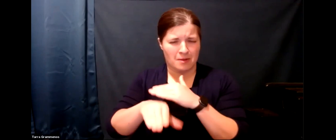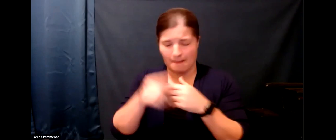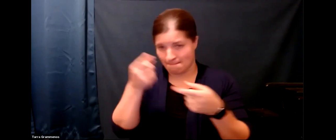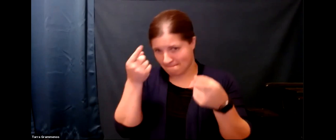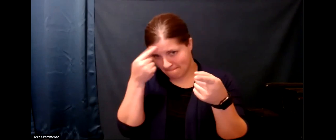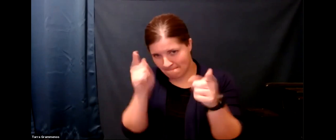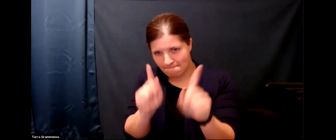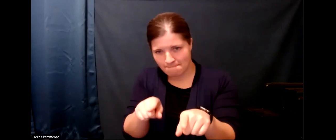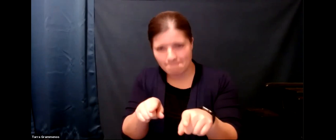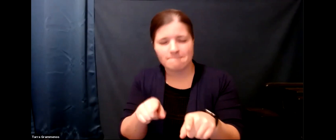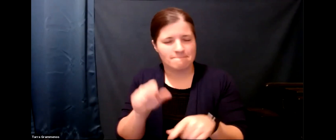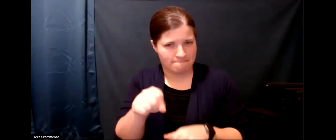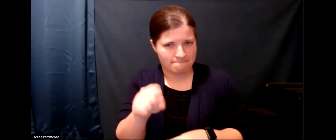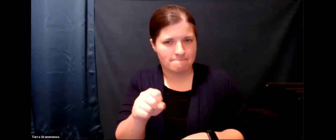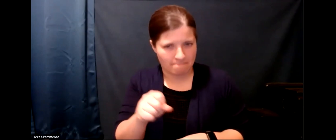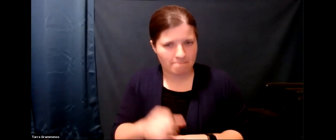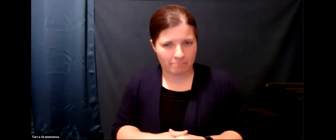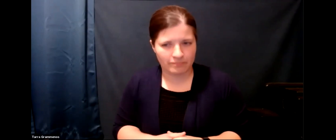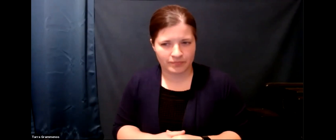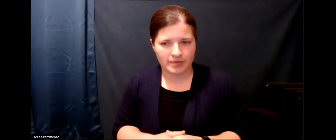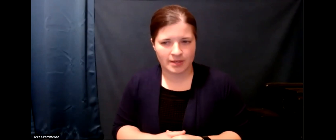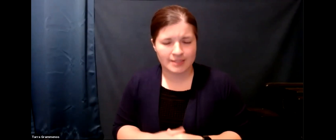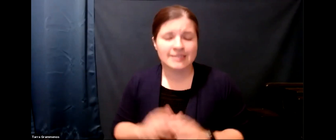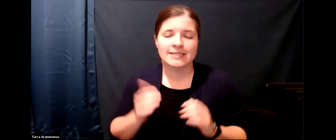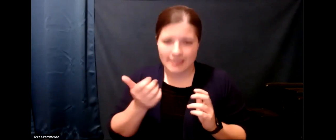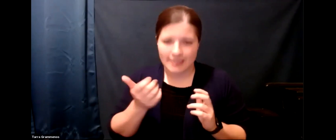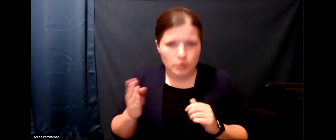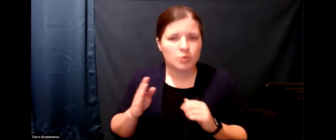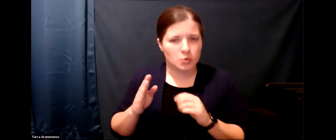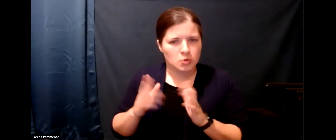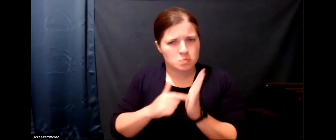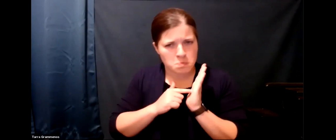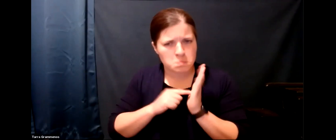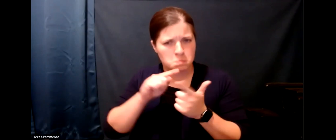There are a few steps we'll need to take to get there.